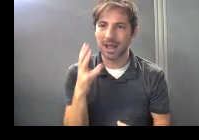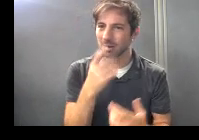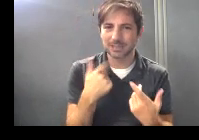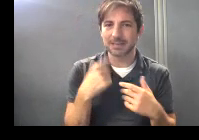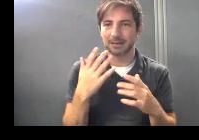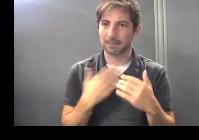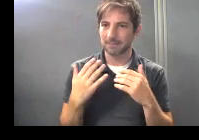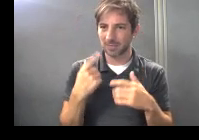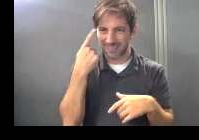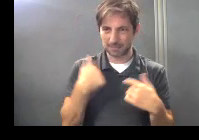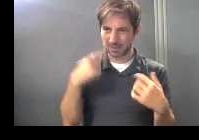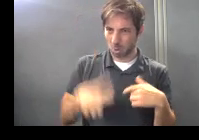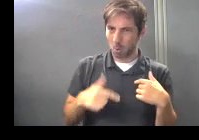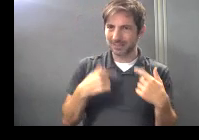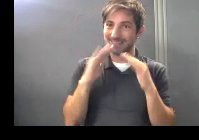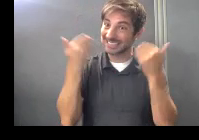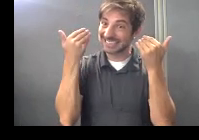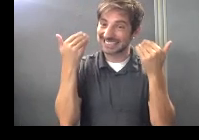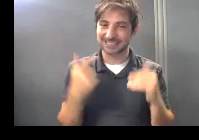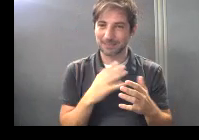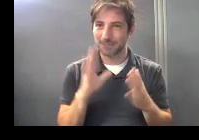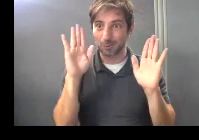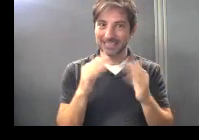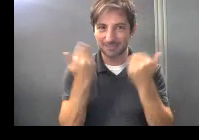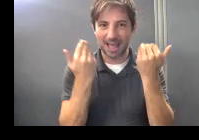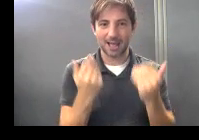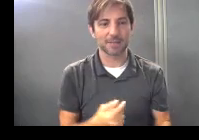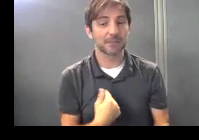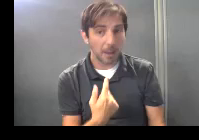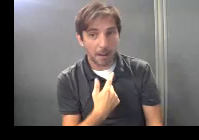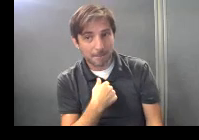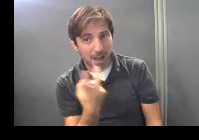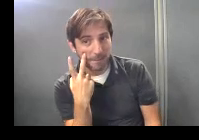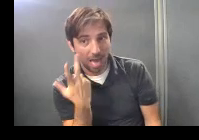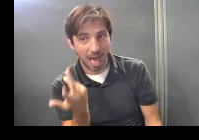SO DON'T JUDGE ME. JUST BECAUSE I'M BLIND.